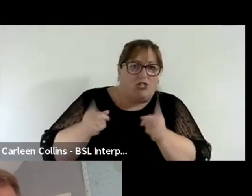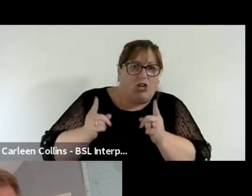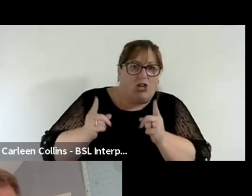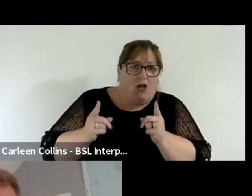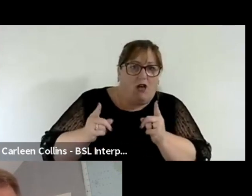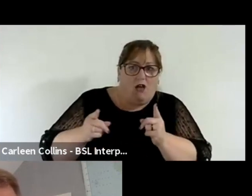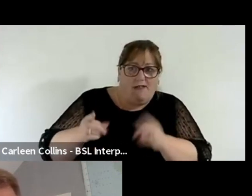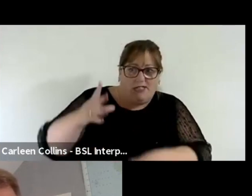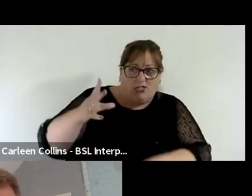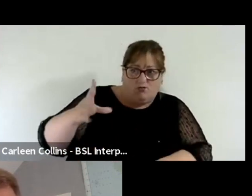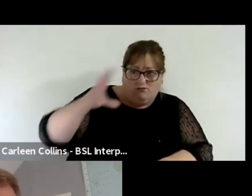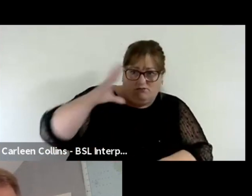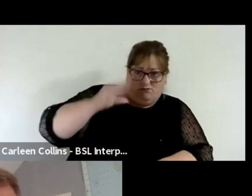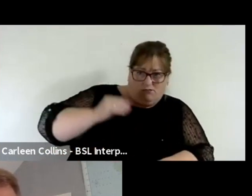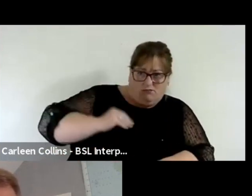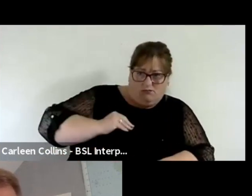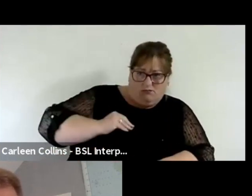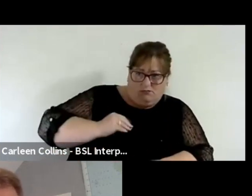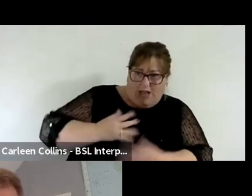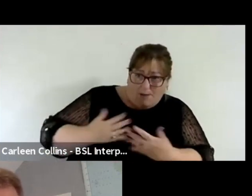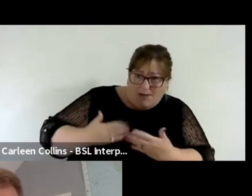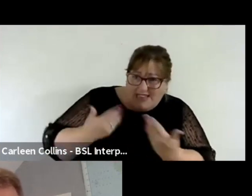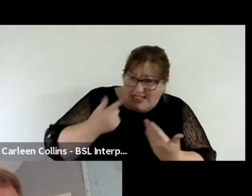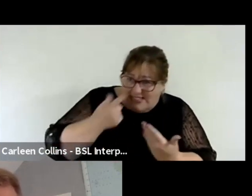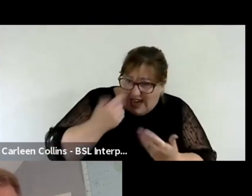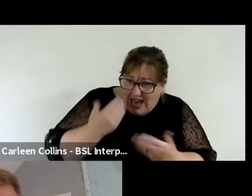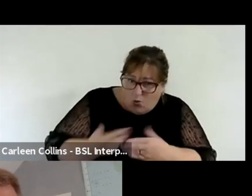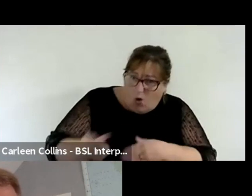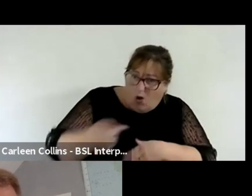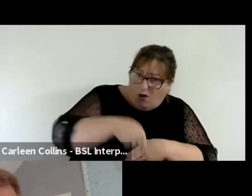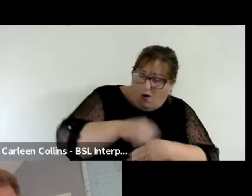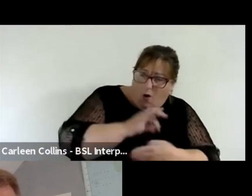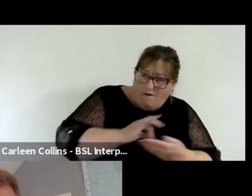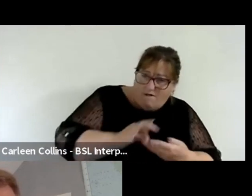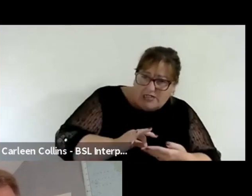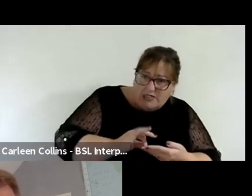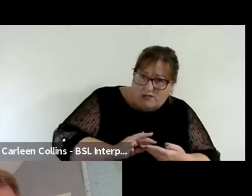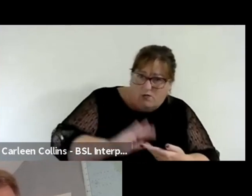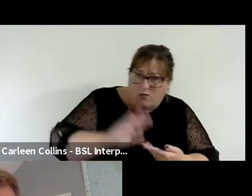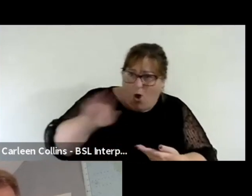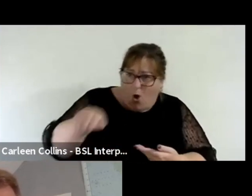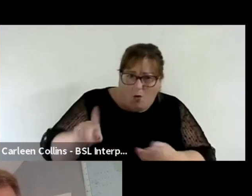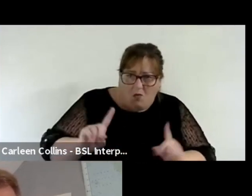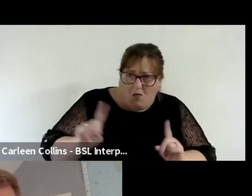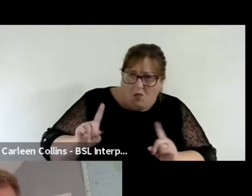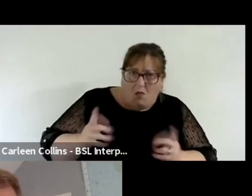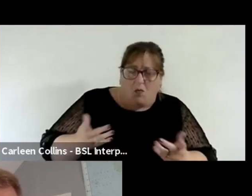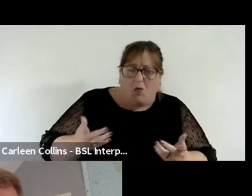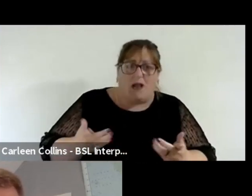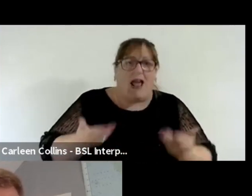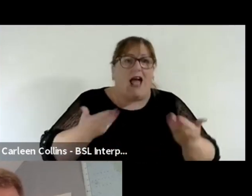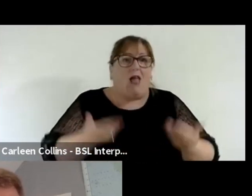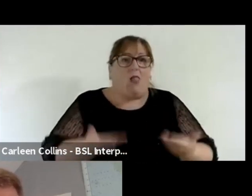So the conversation that the individual will have with the manager is really, really important.